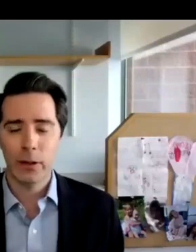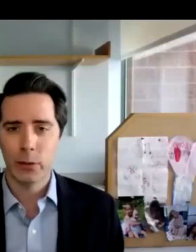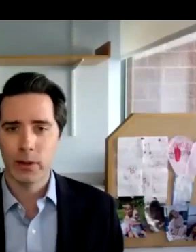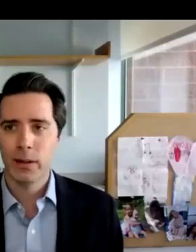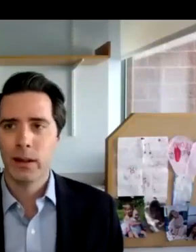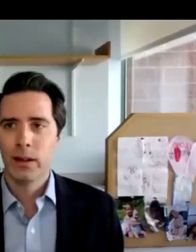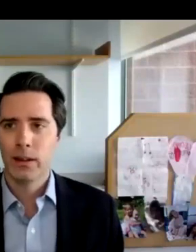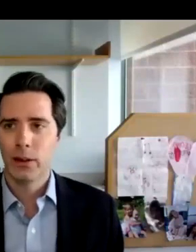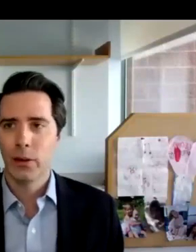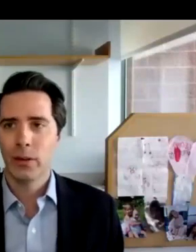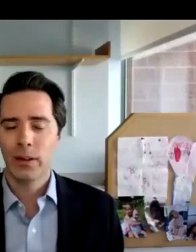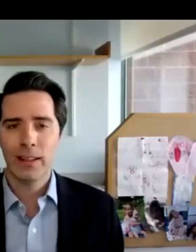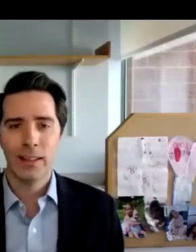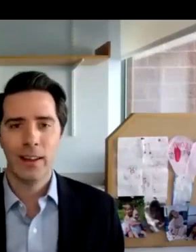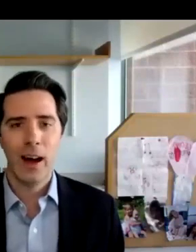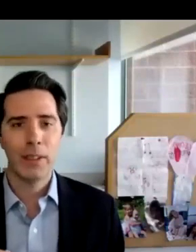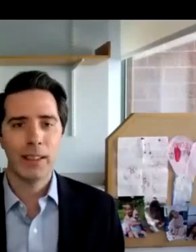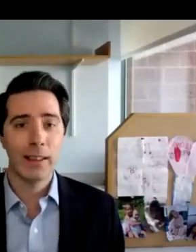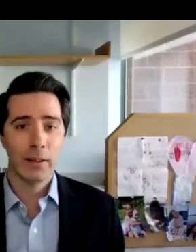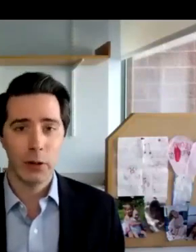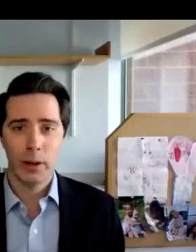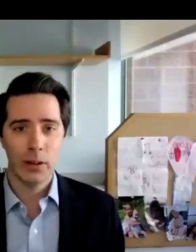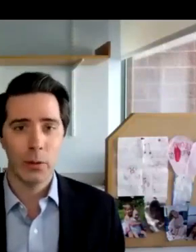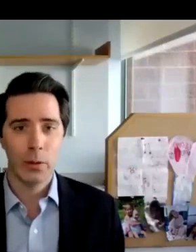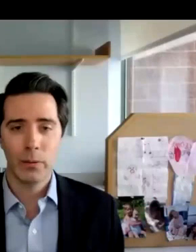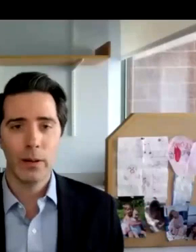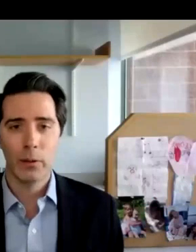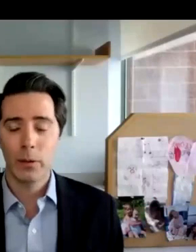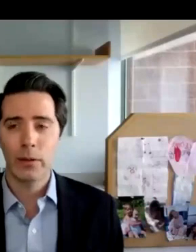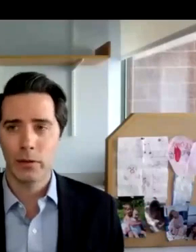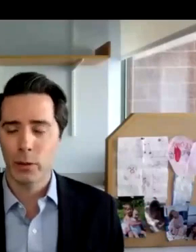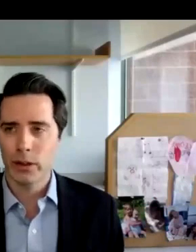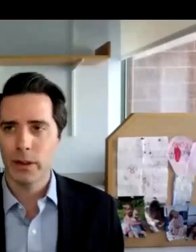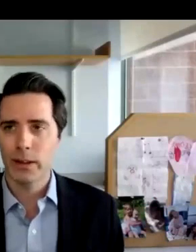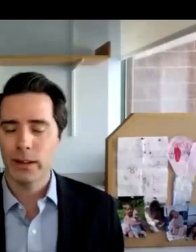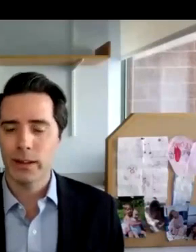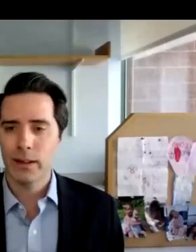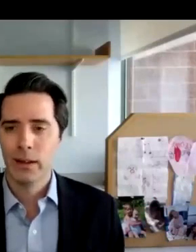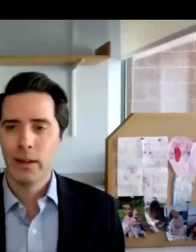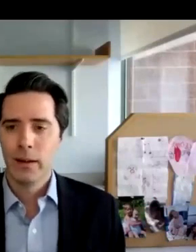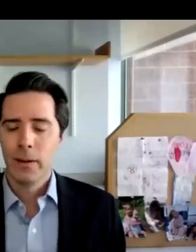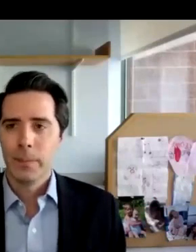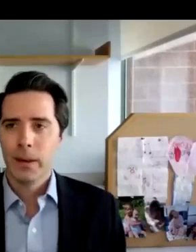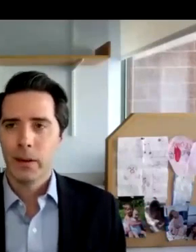individuals so that's opting in to it so we're never we've never for something